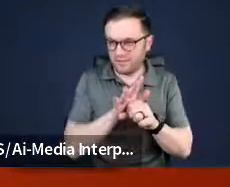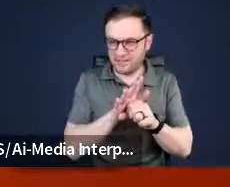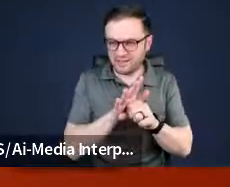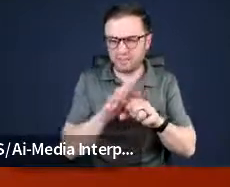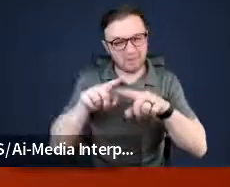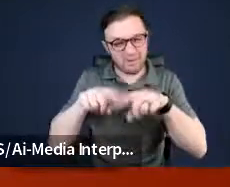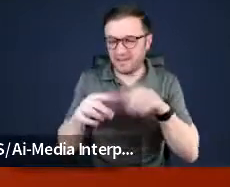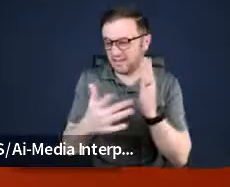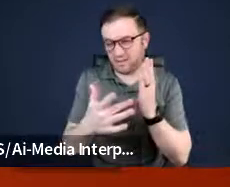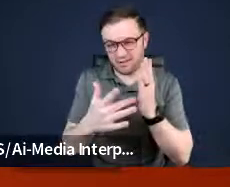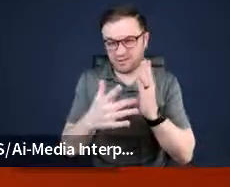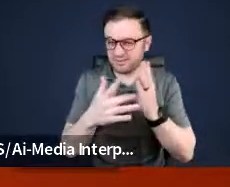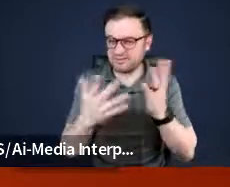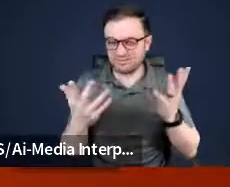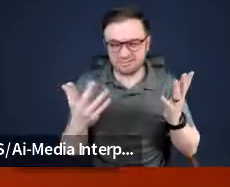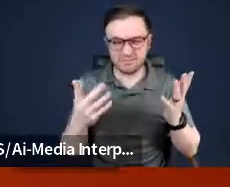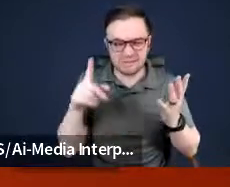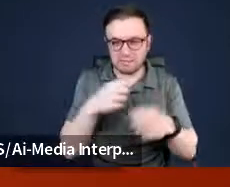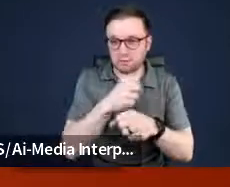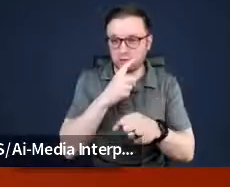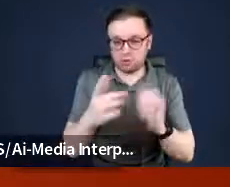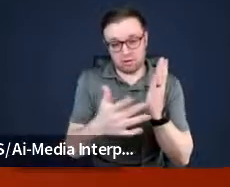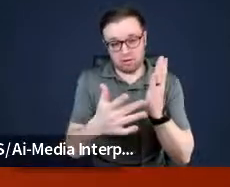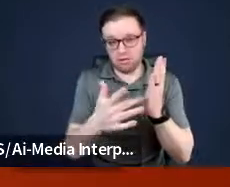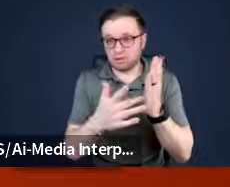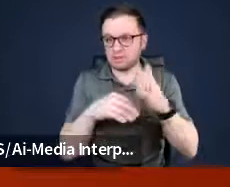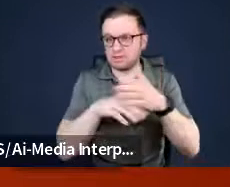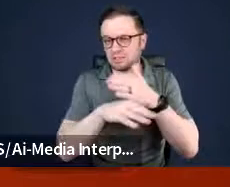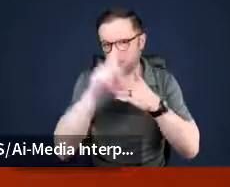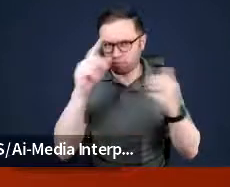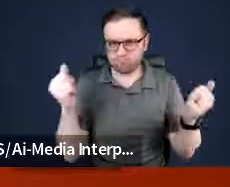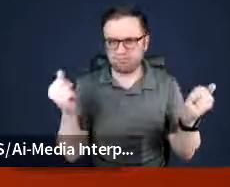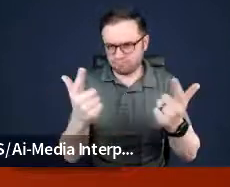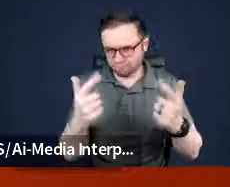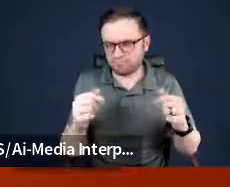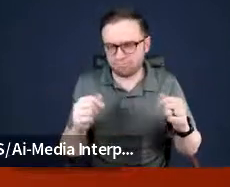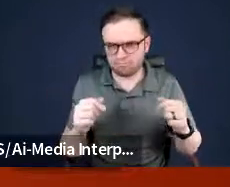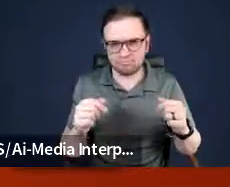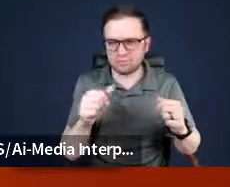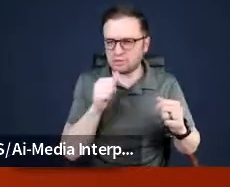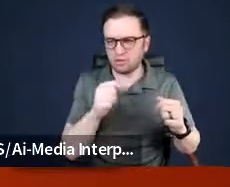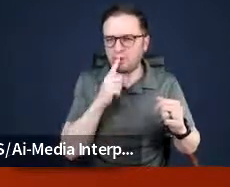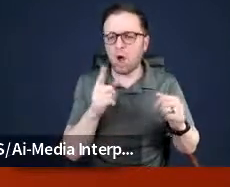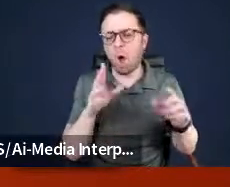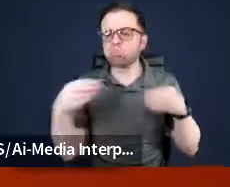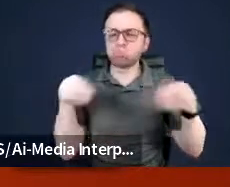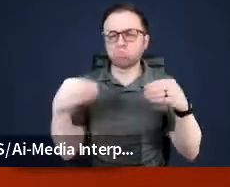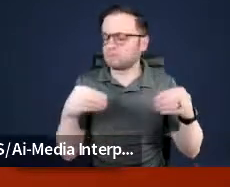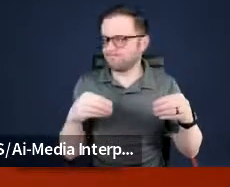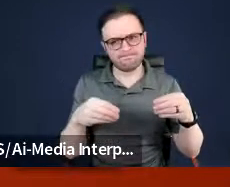, in the post COVID world we live in we have a reliance on technology